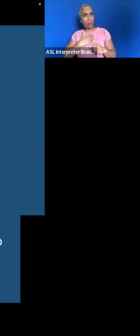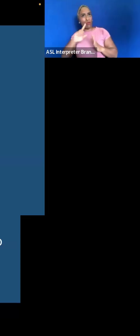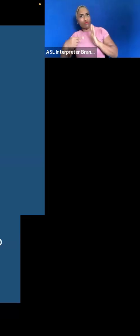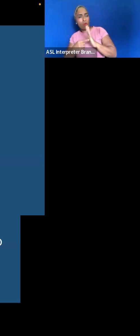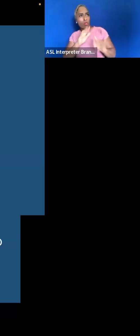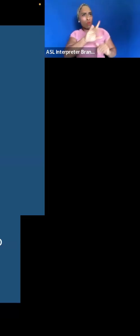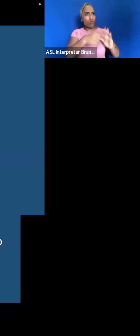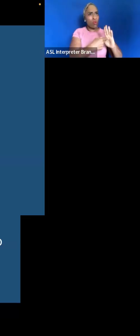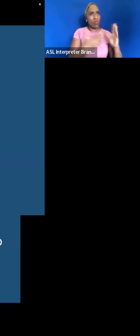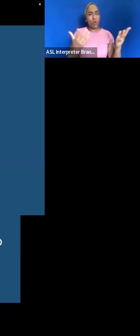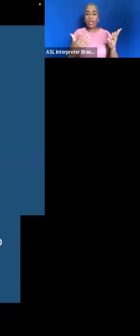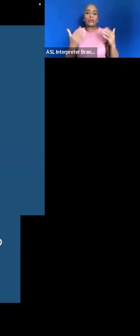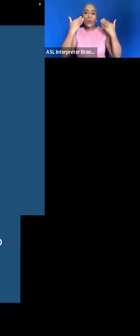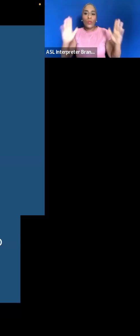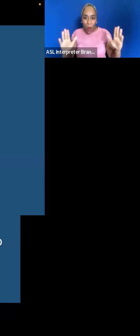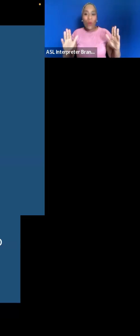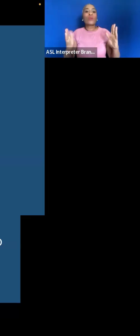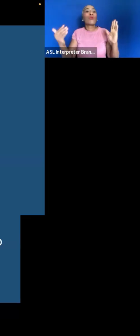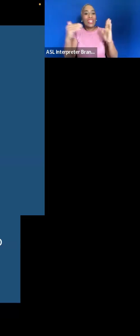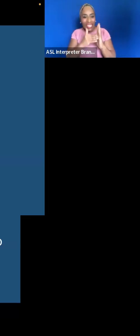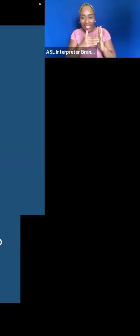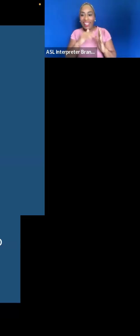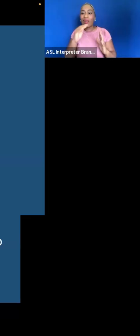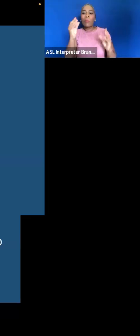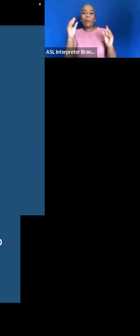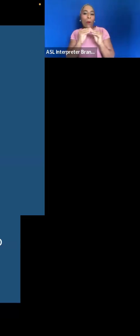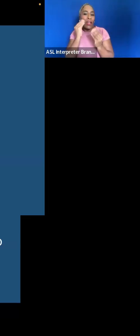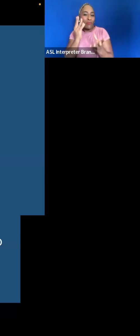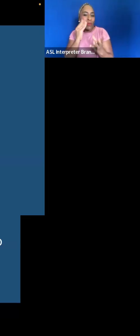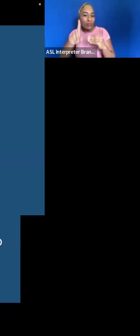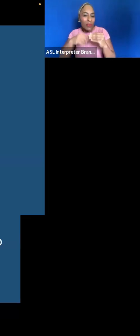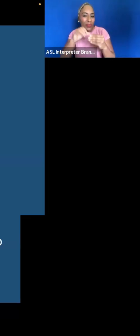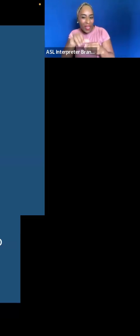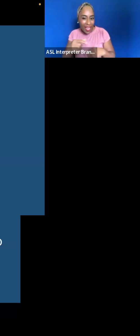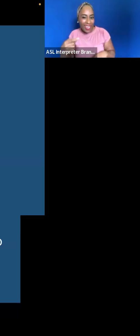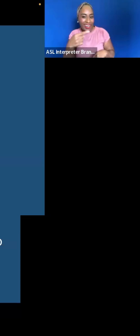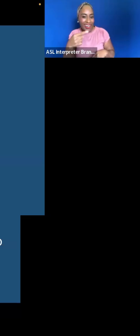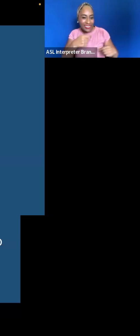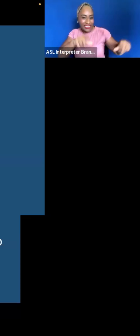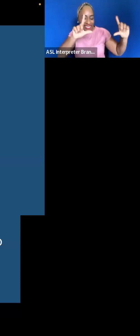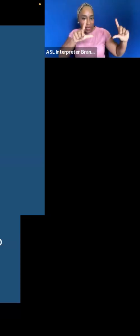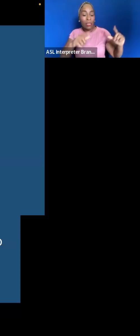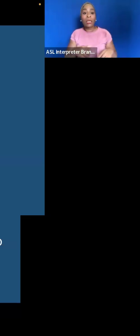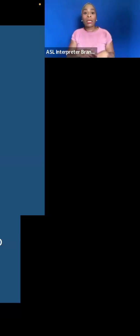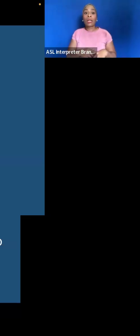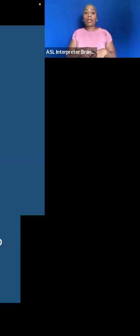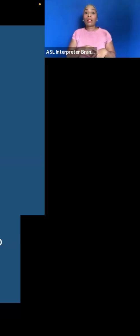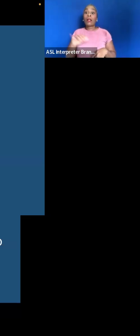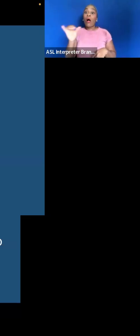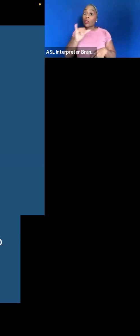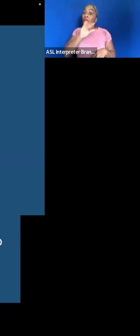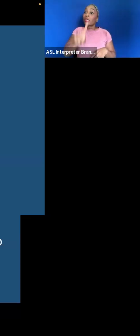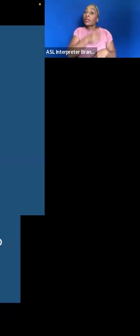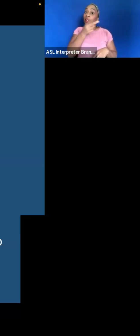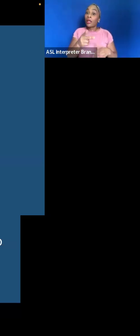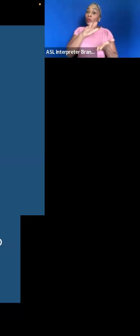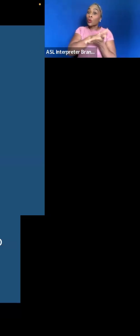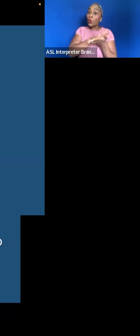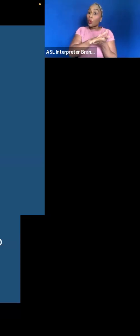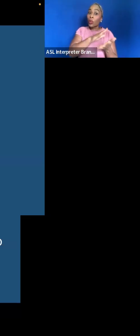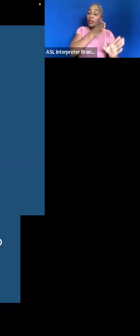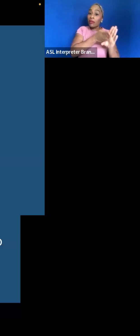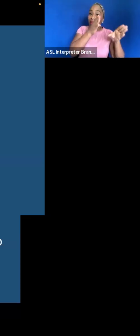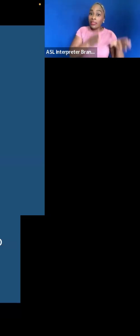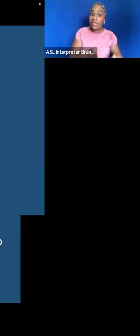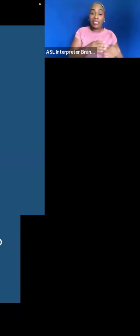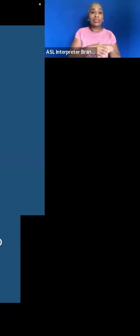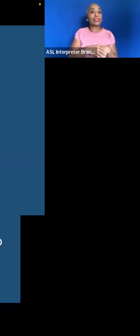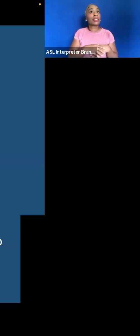And so this is just a little bit of background on that, but I also want to give those people the background on what a school psychologist or an educational diagnostician would do.